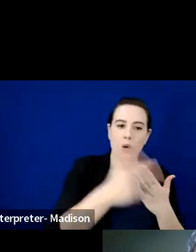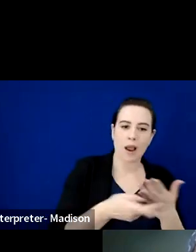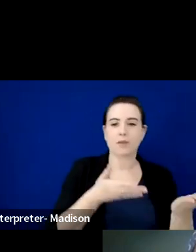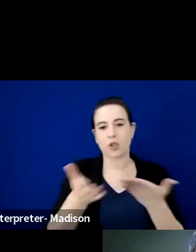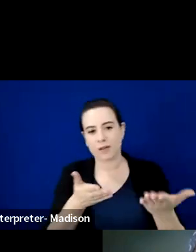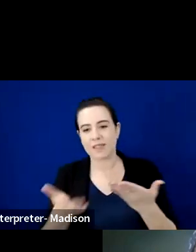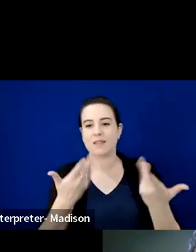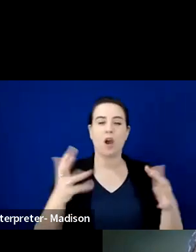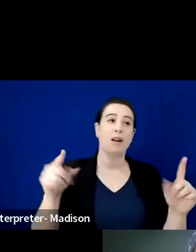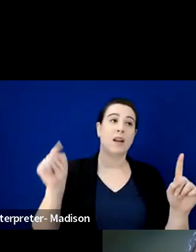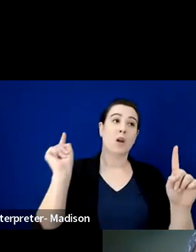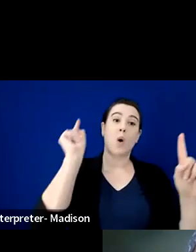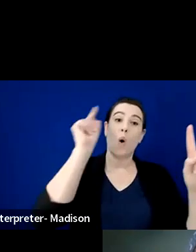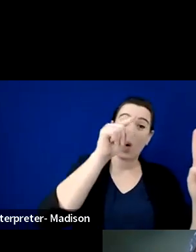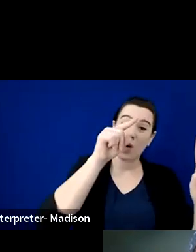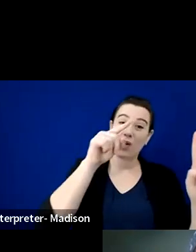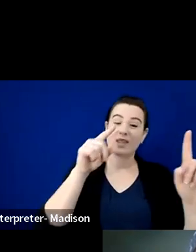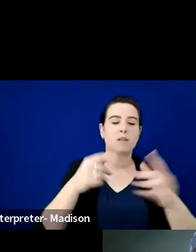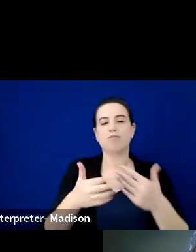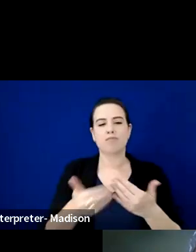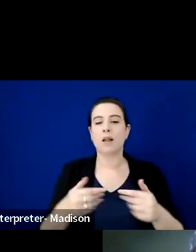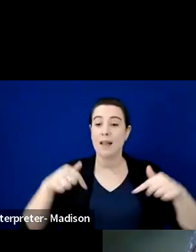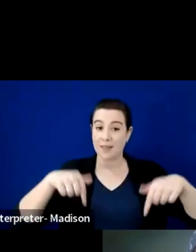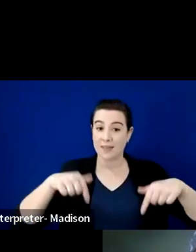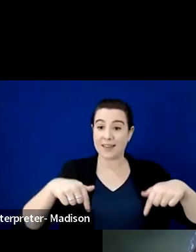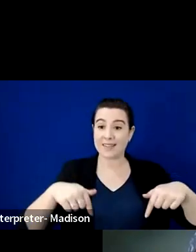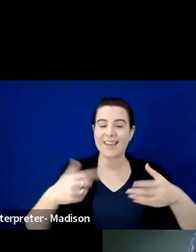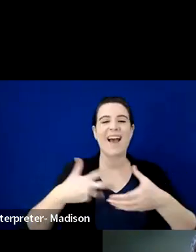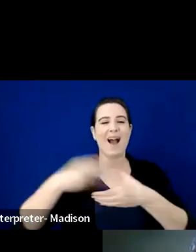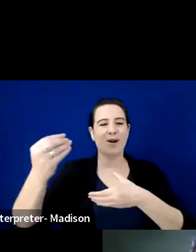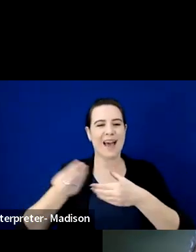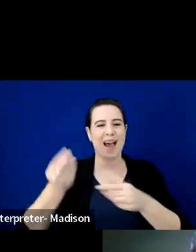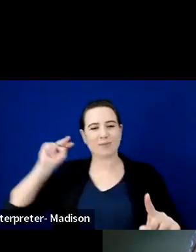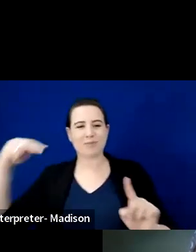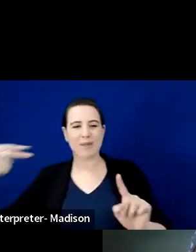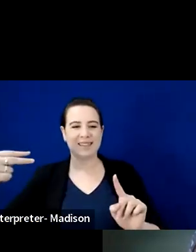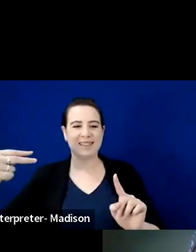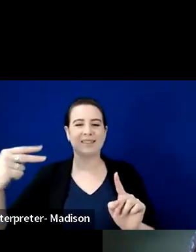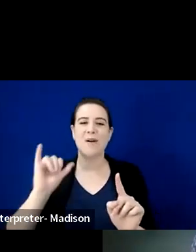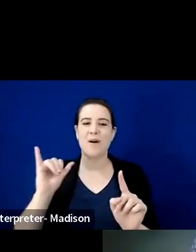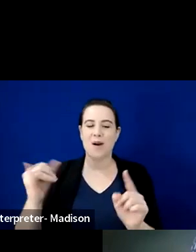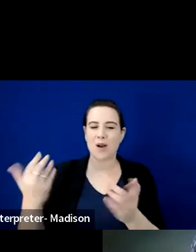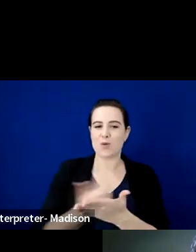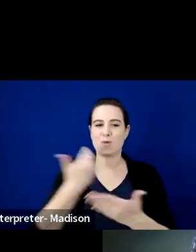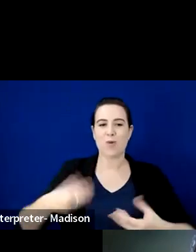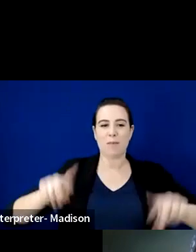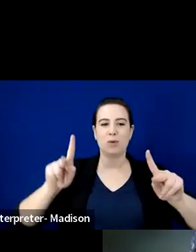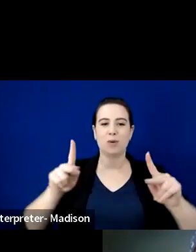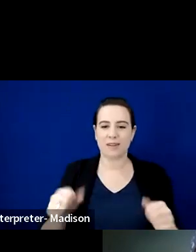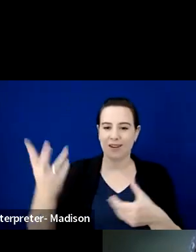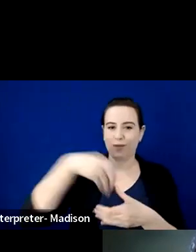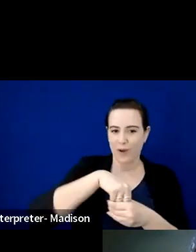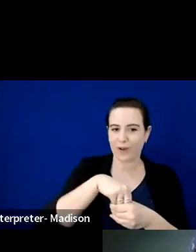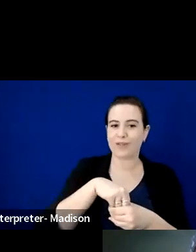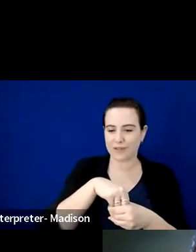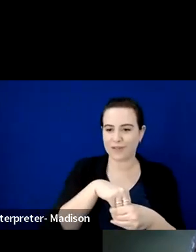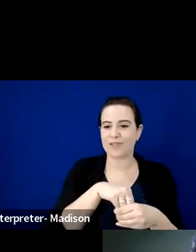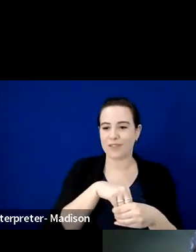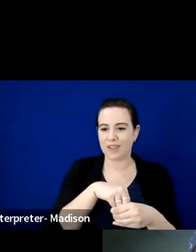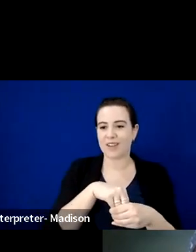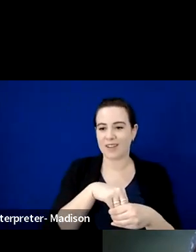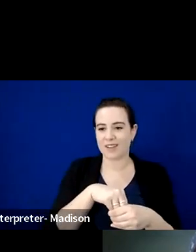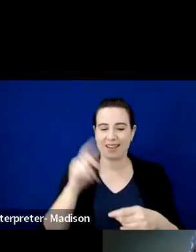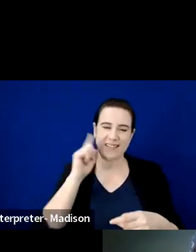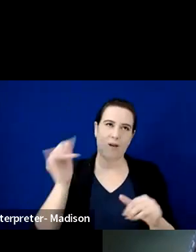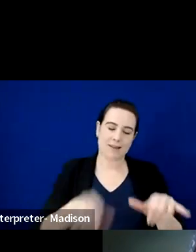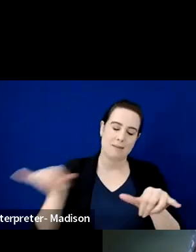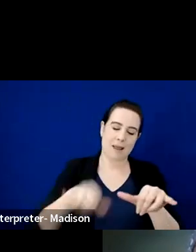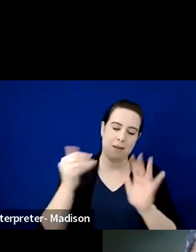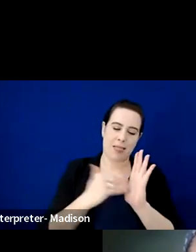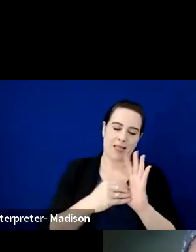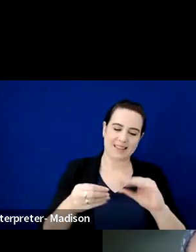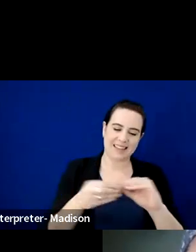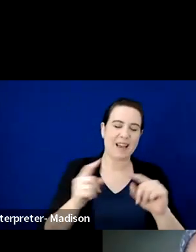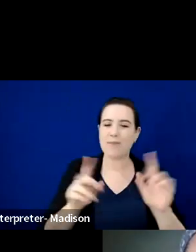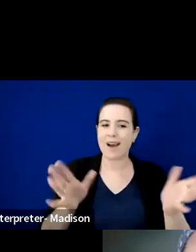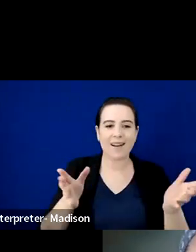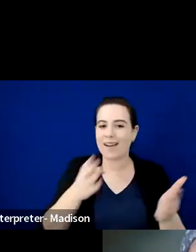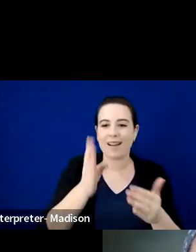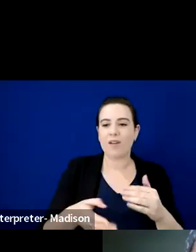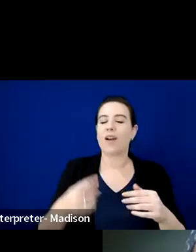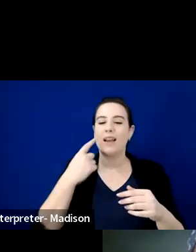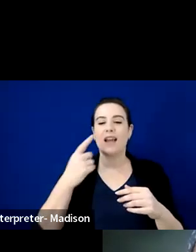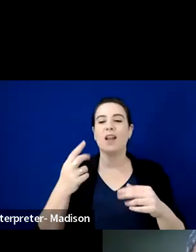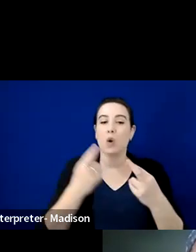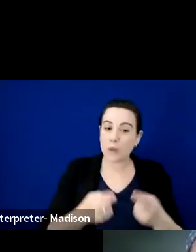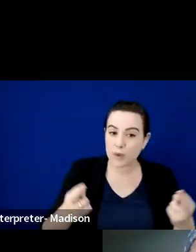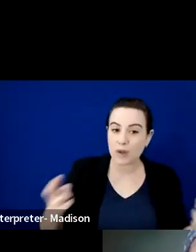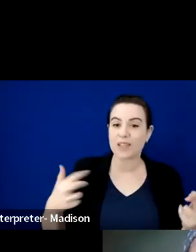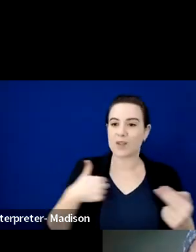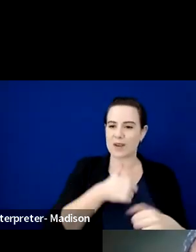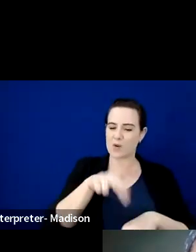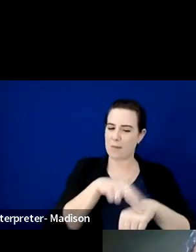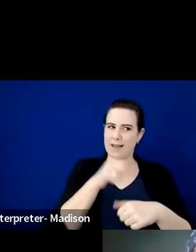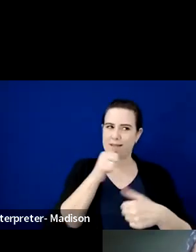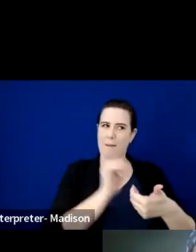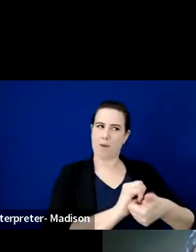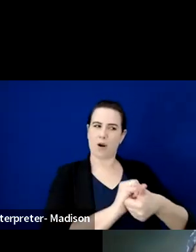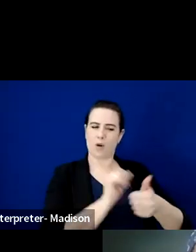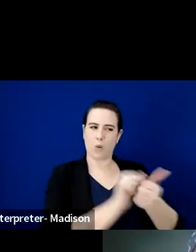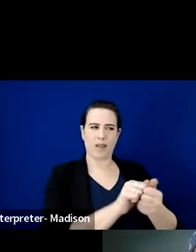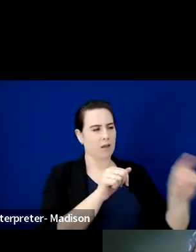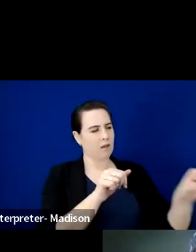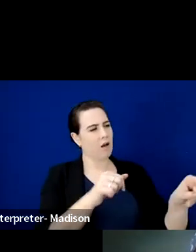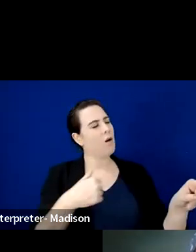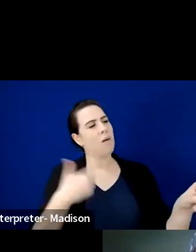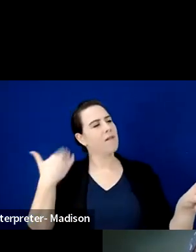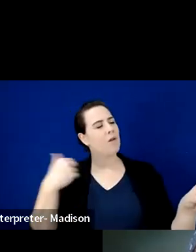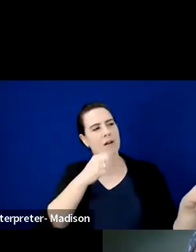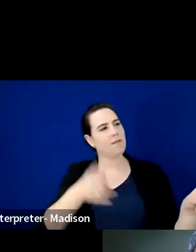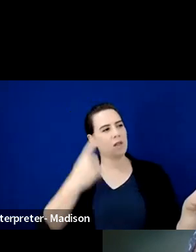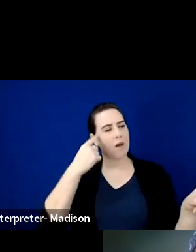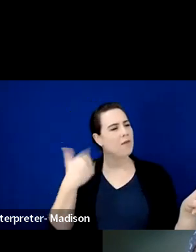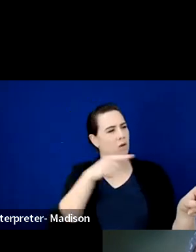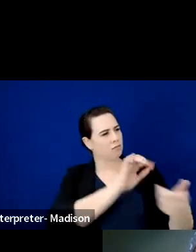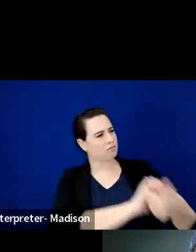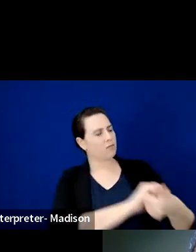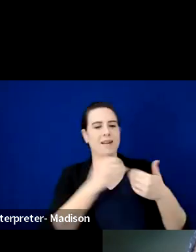And sometimes you can get stagnant and stale and do the --